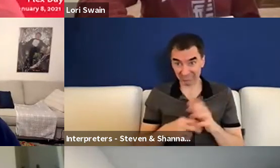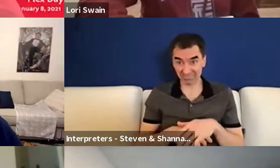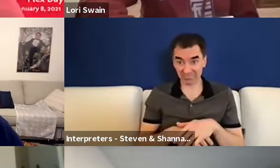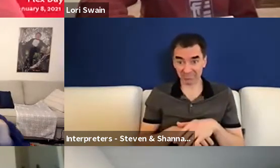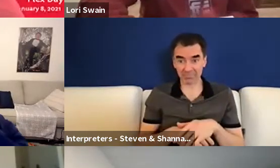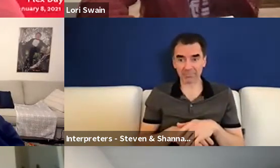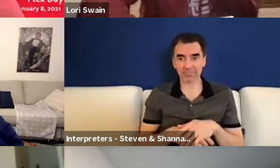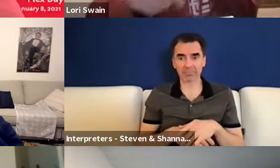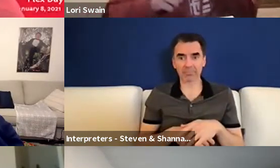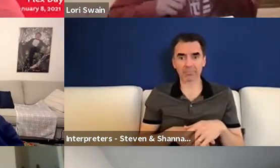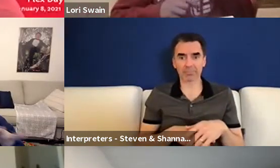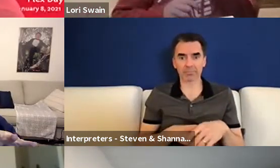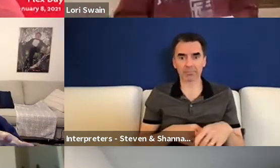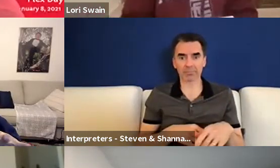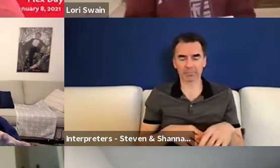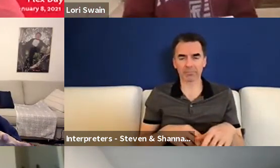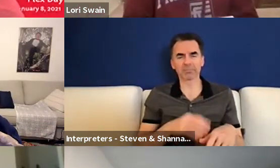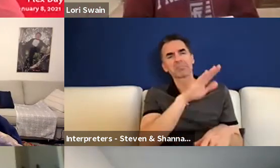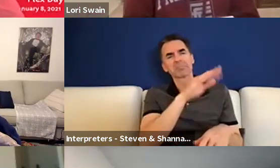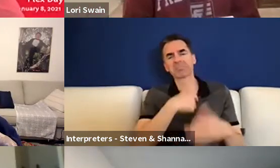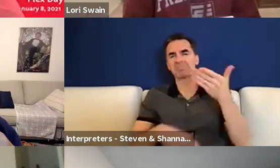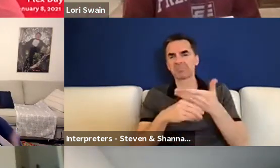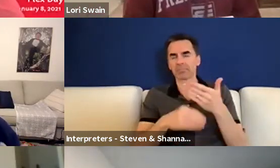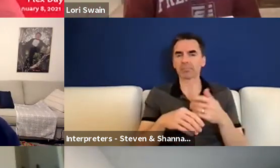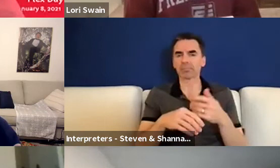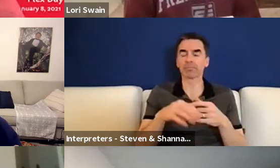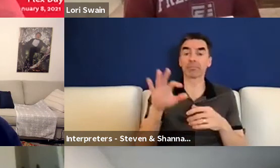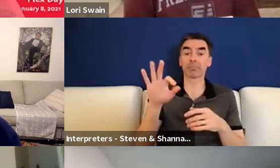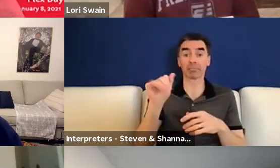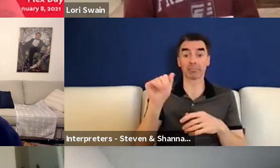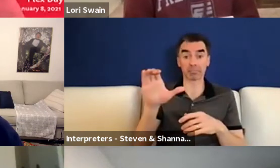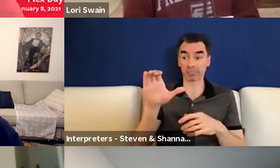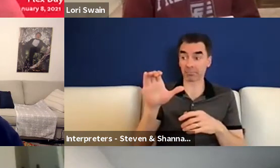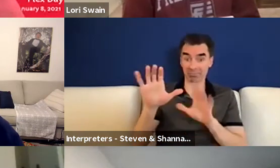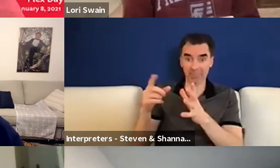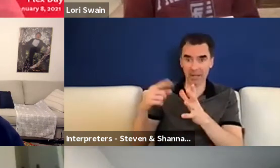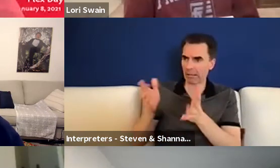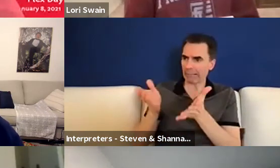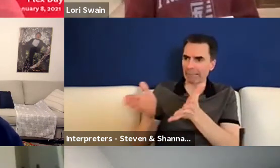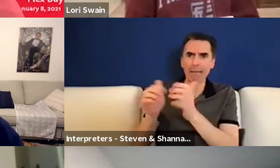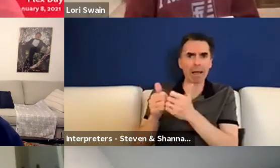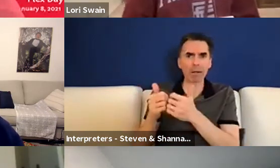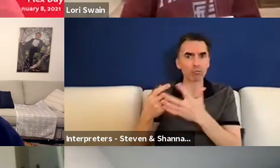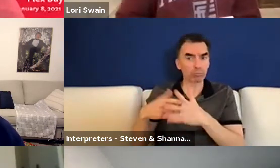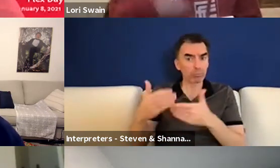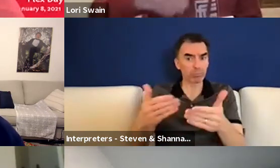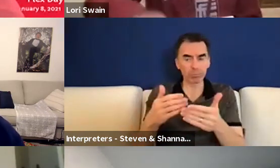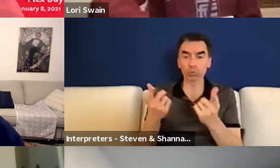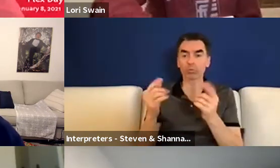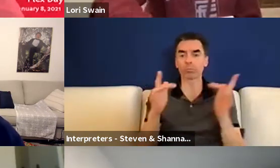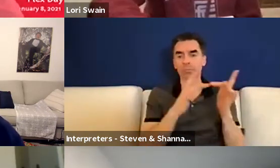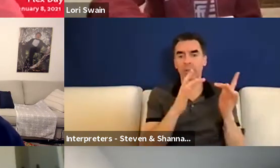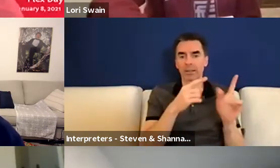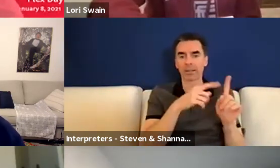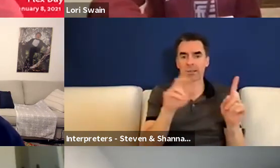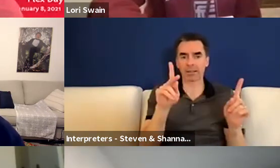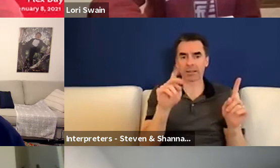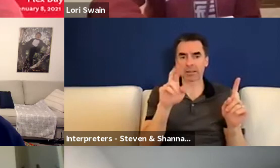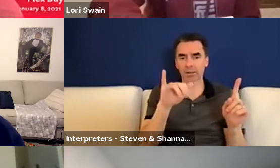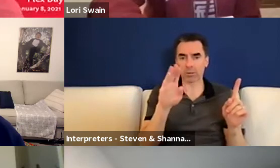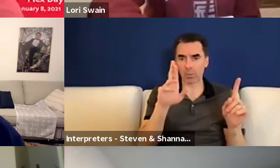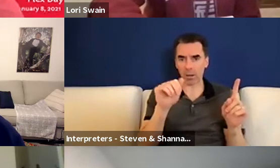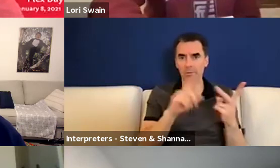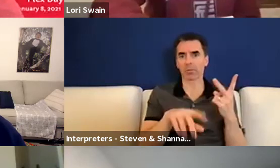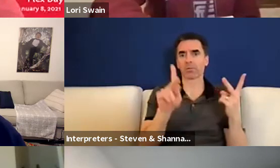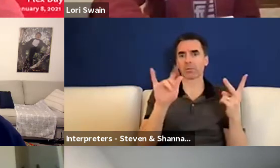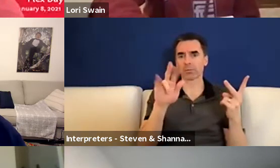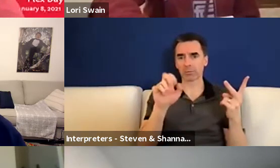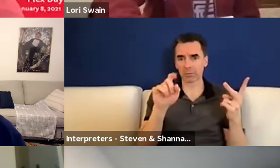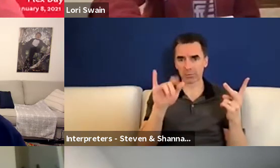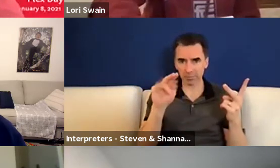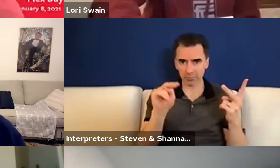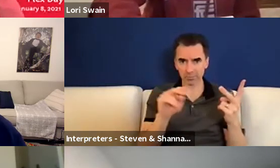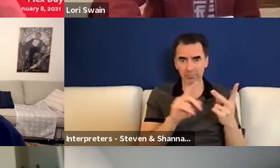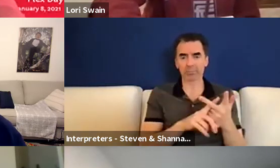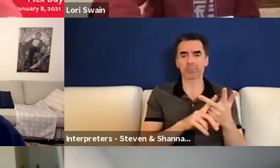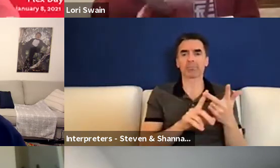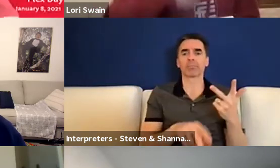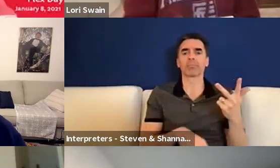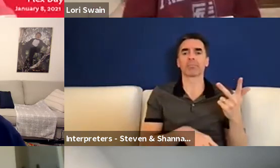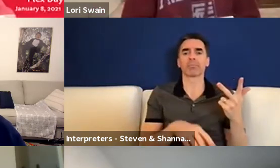If I may, I just want to add one more comment for faculty getting started. Make use of Kerri Barra and Kirsten and Diane defrayed